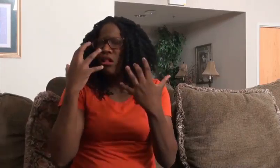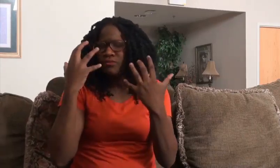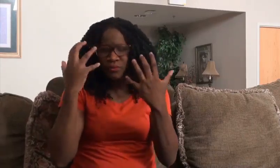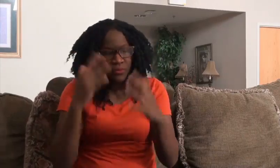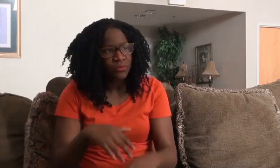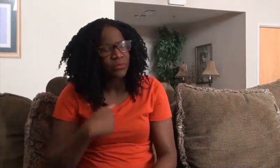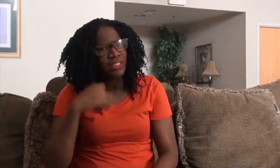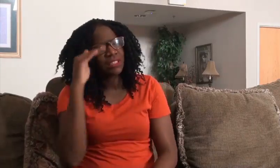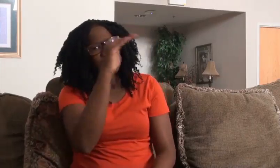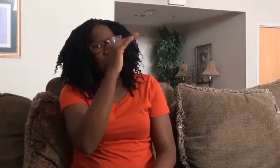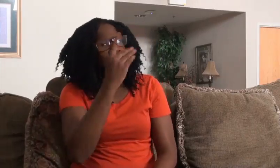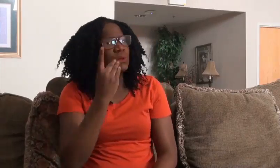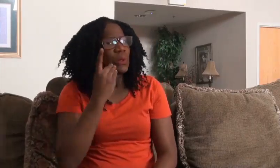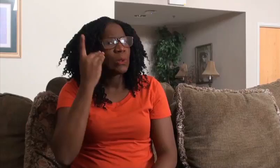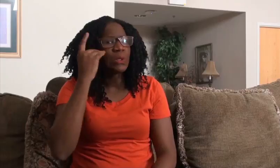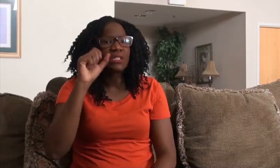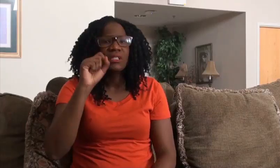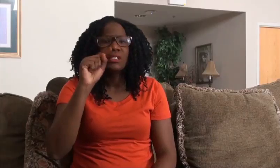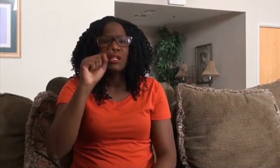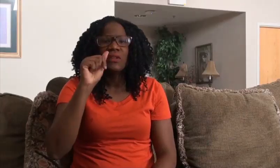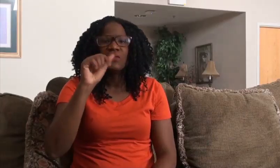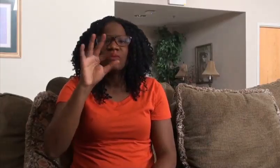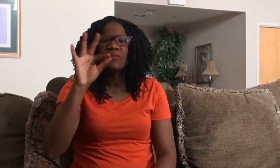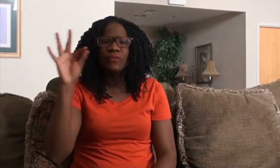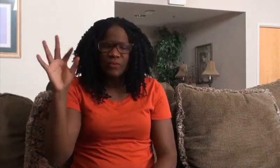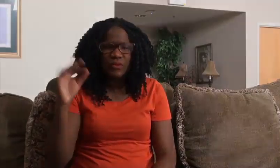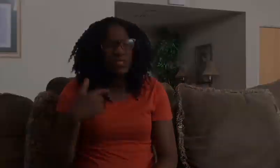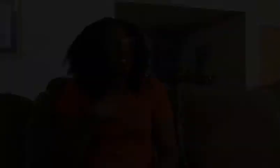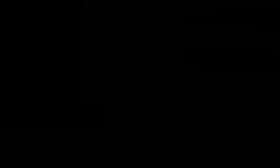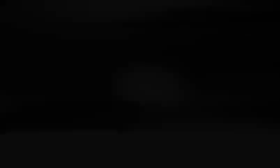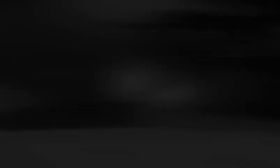I remember telling one of the staff working in the Dorm.....